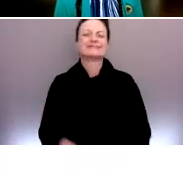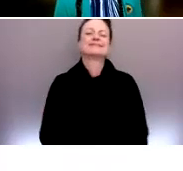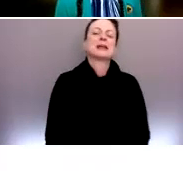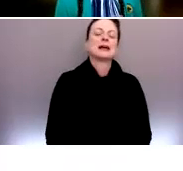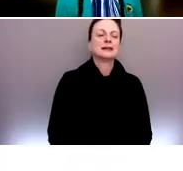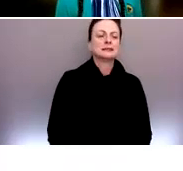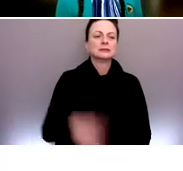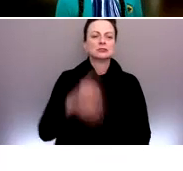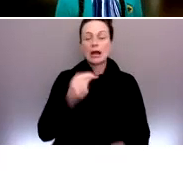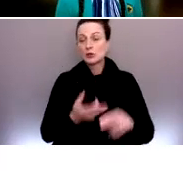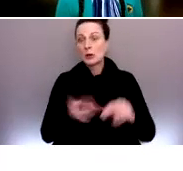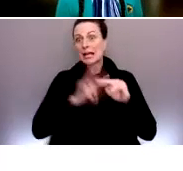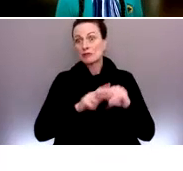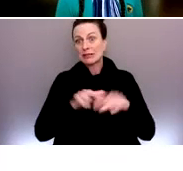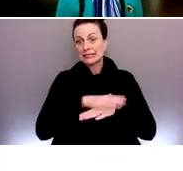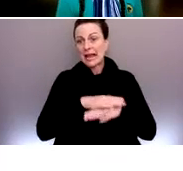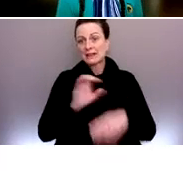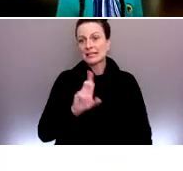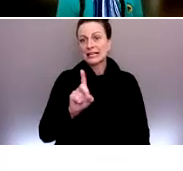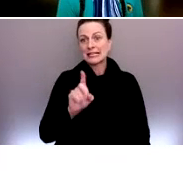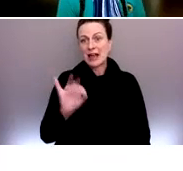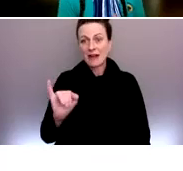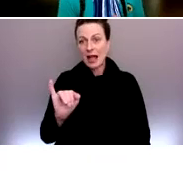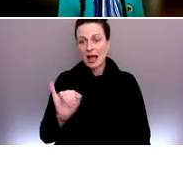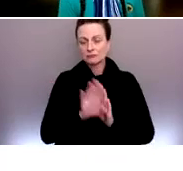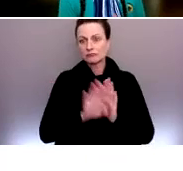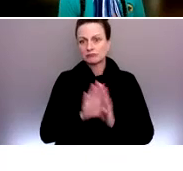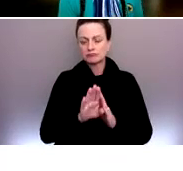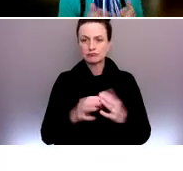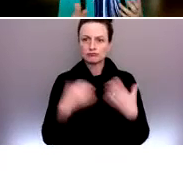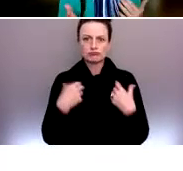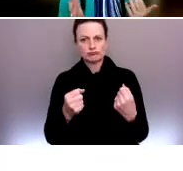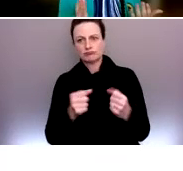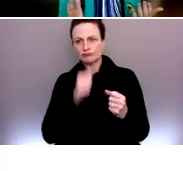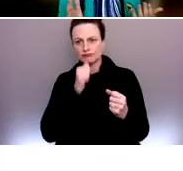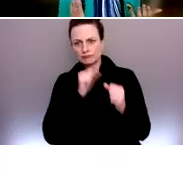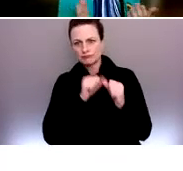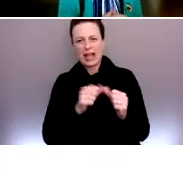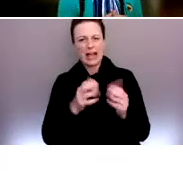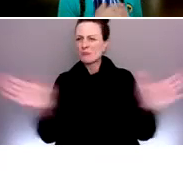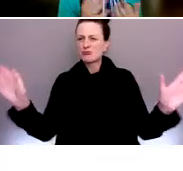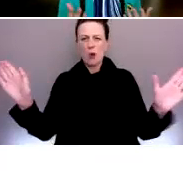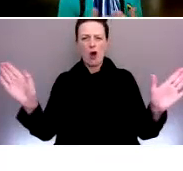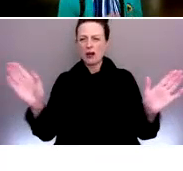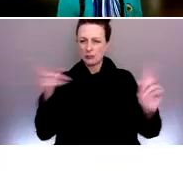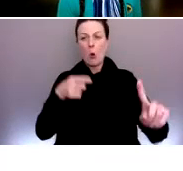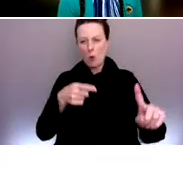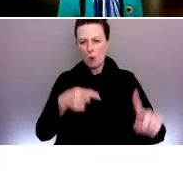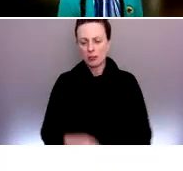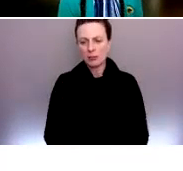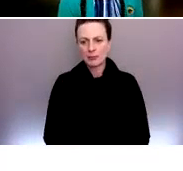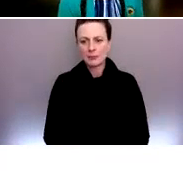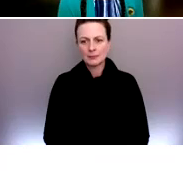Increasing native CDFis to build resilience, a broad sweeping goal, still a goal.